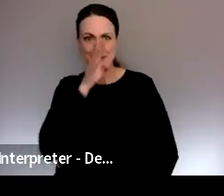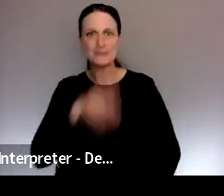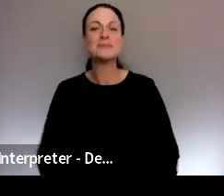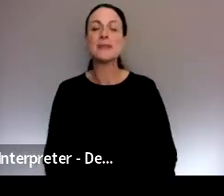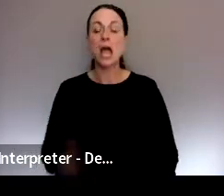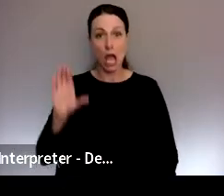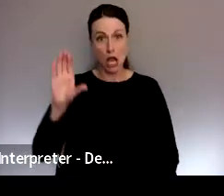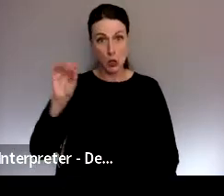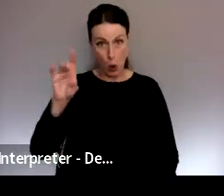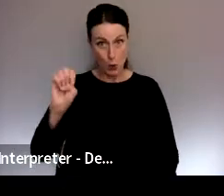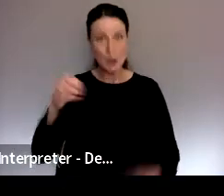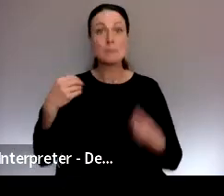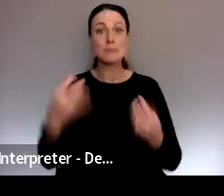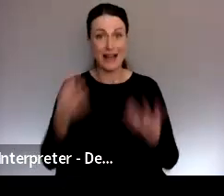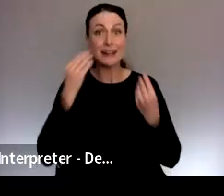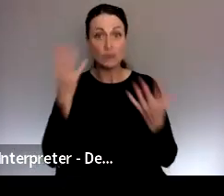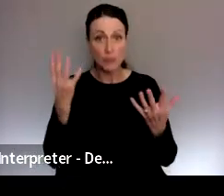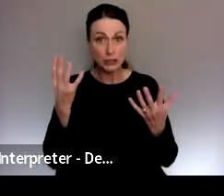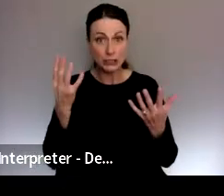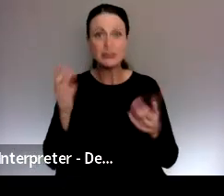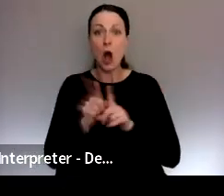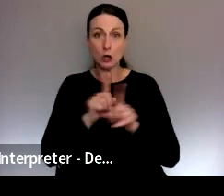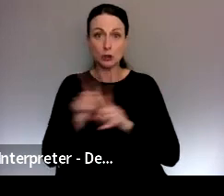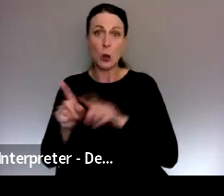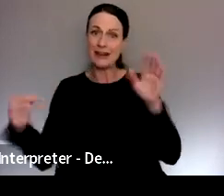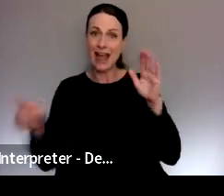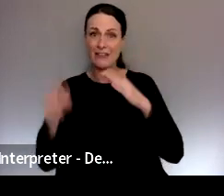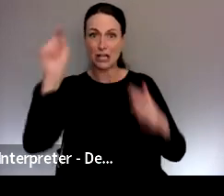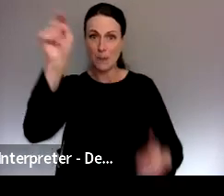Code can provide information and provide navigation points,